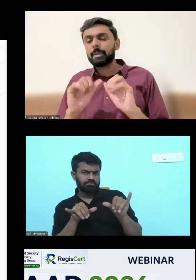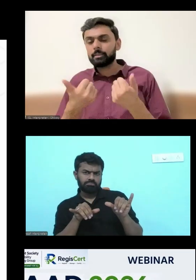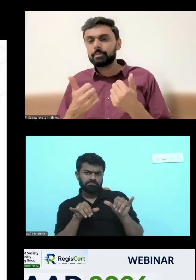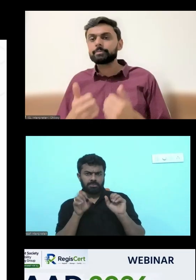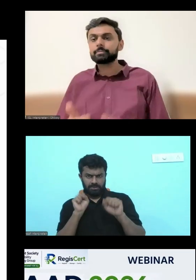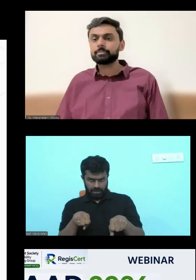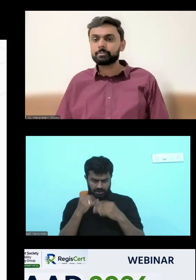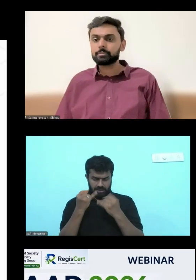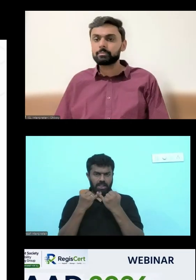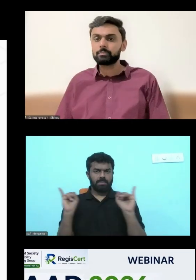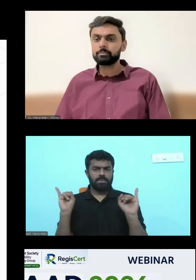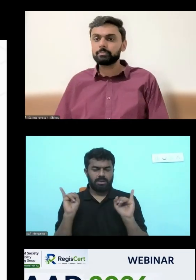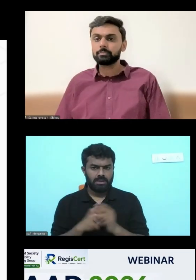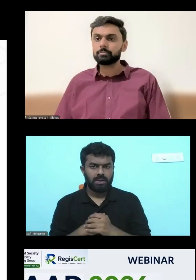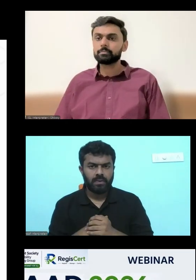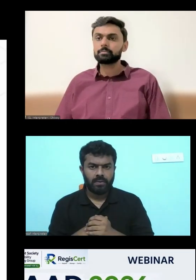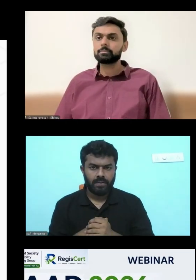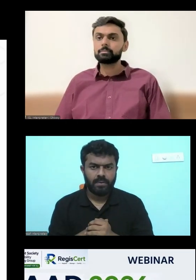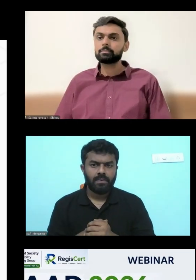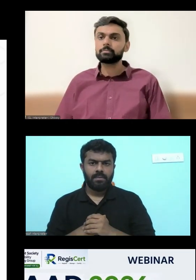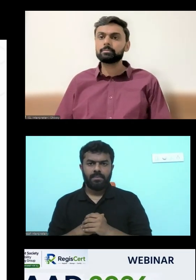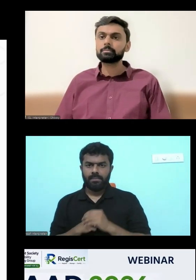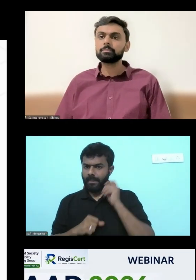And also it is a future readiness.